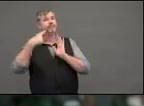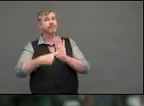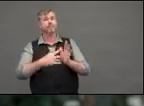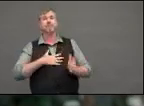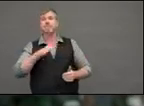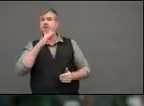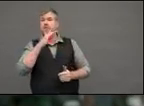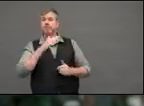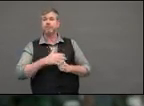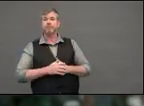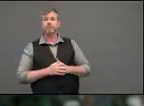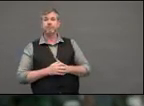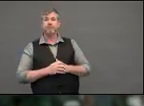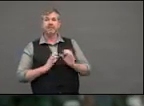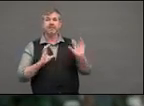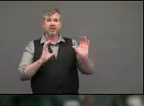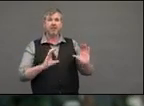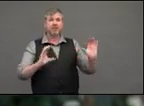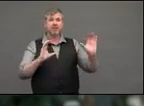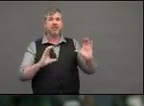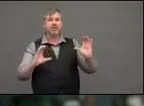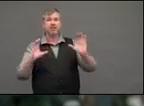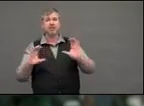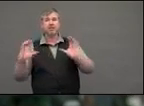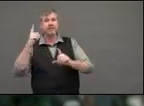having trouble finding a job so basically like